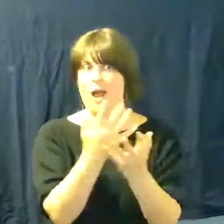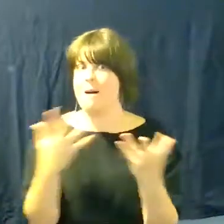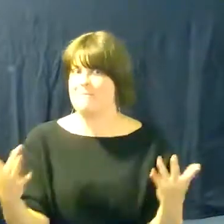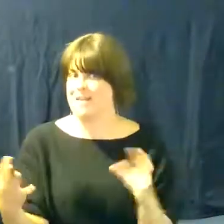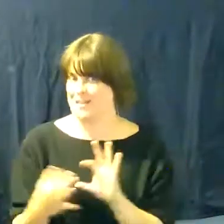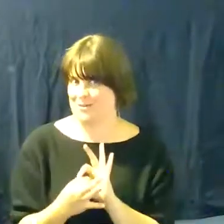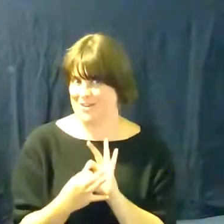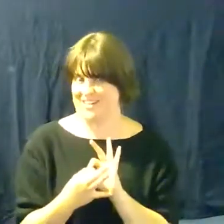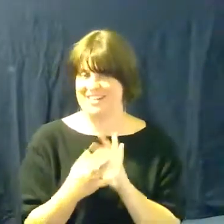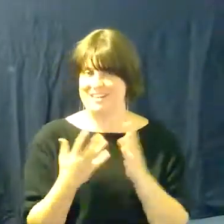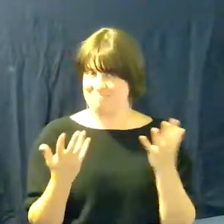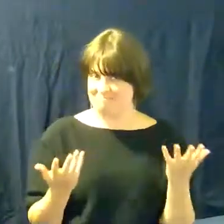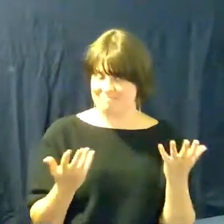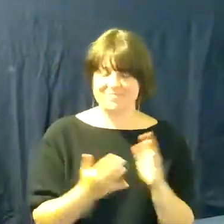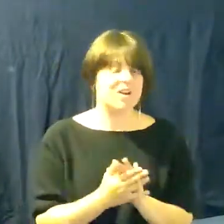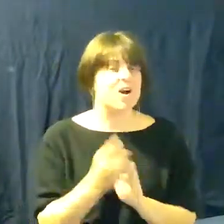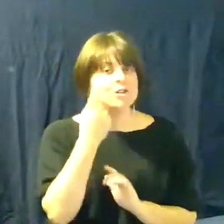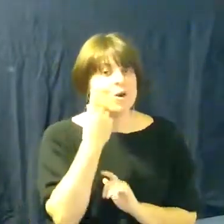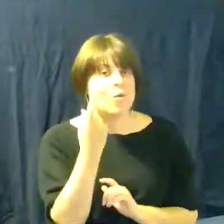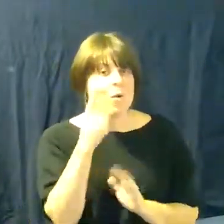, so thanks for the high quality, the good questions